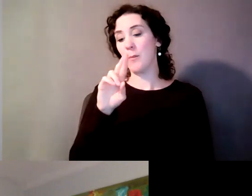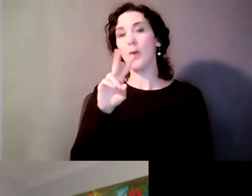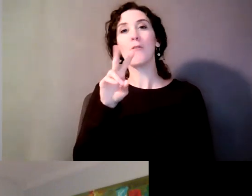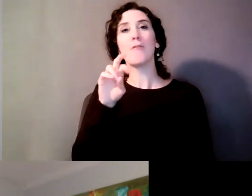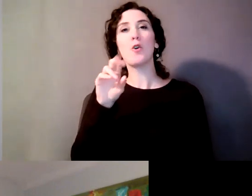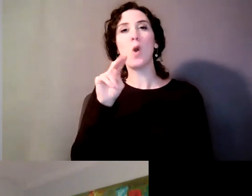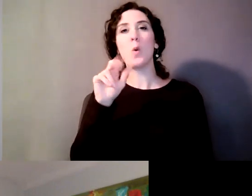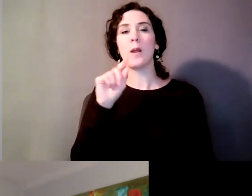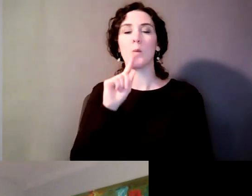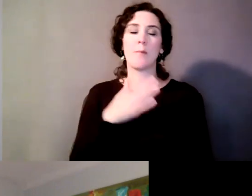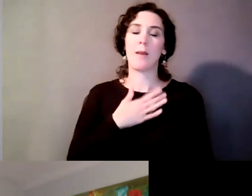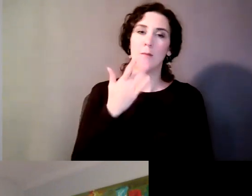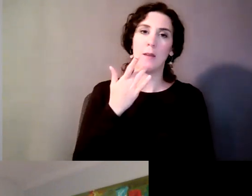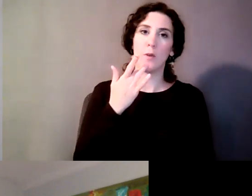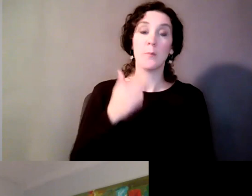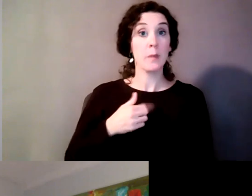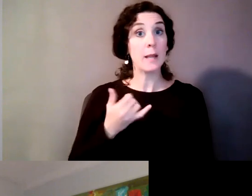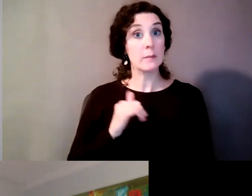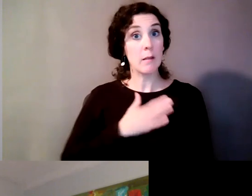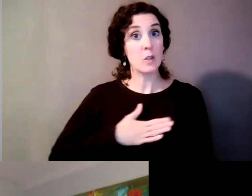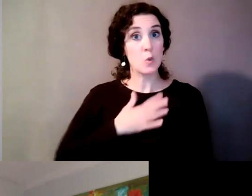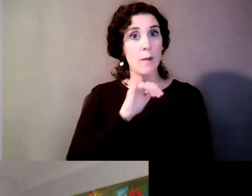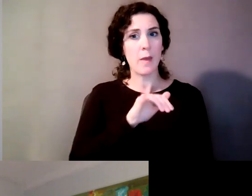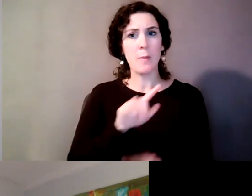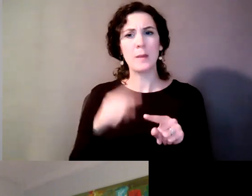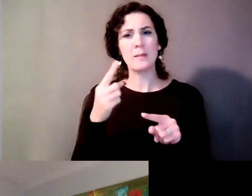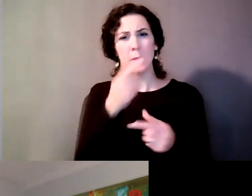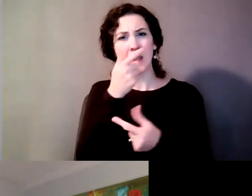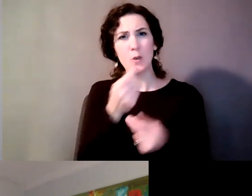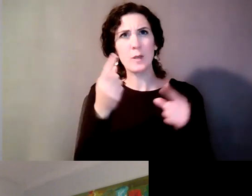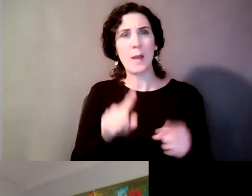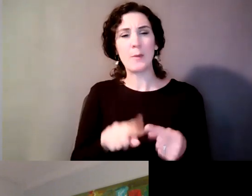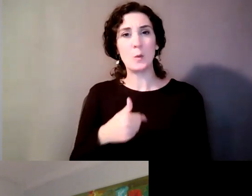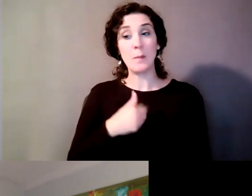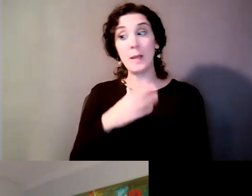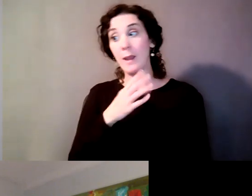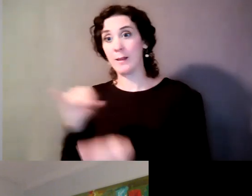But something interesting happened to me and something interesting happened to the industry